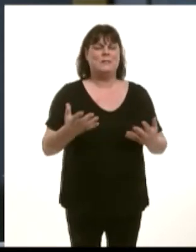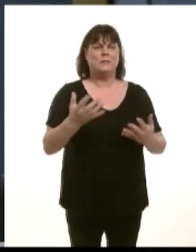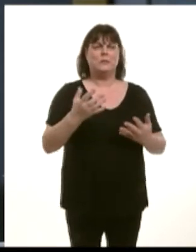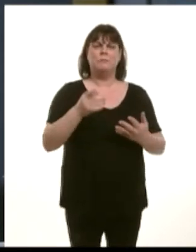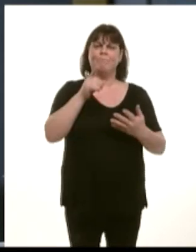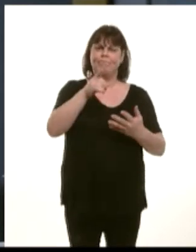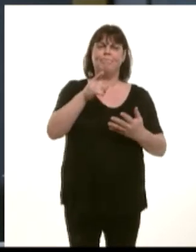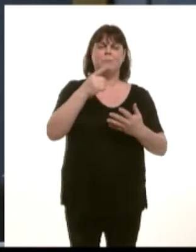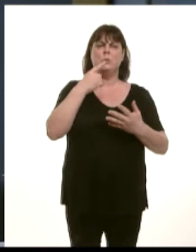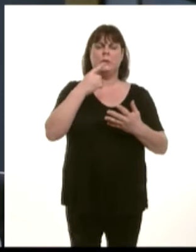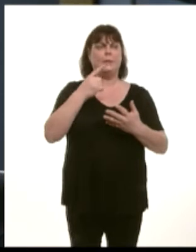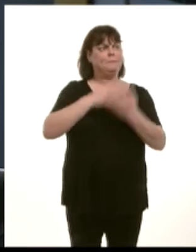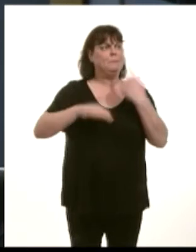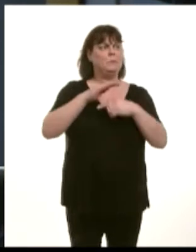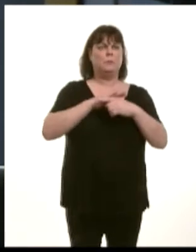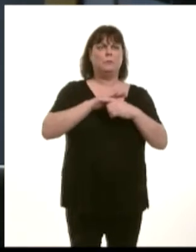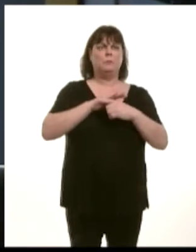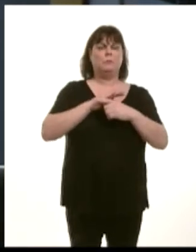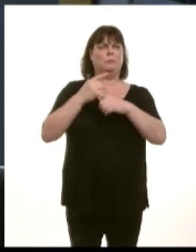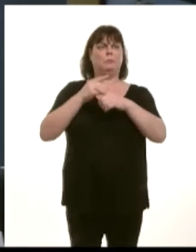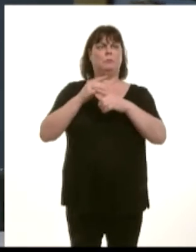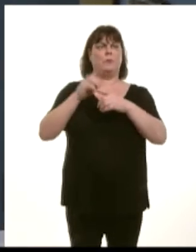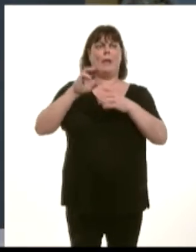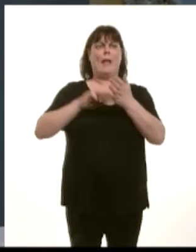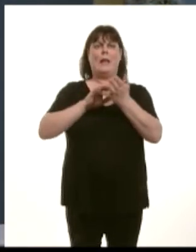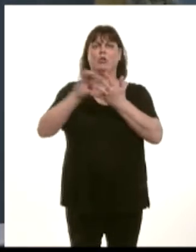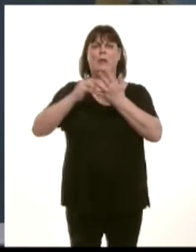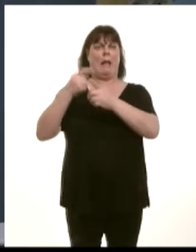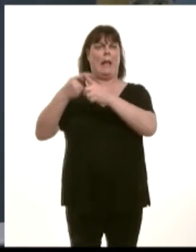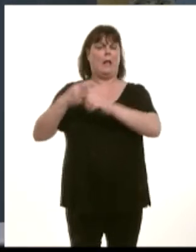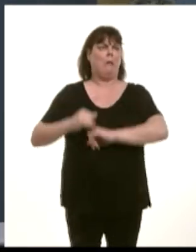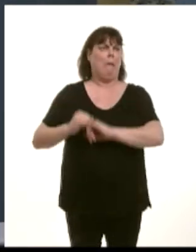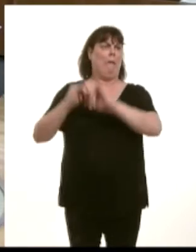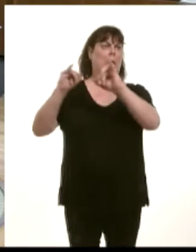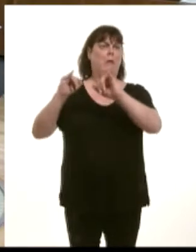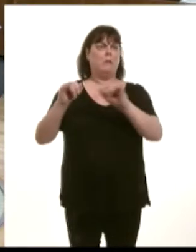How would you describe the state of the NHS in Wales under your Government, please?